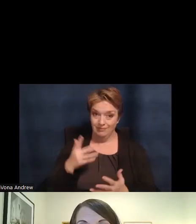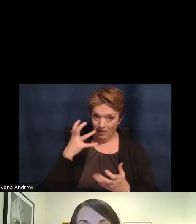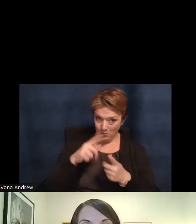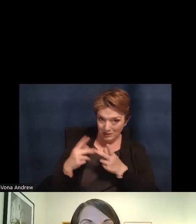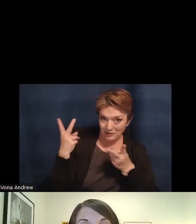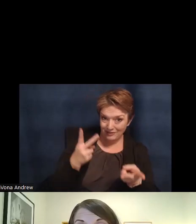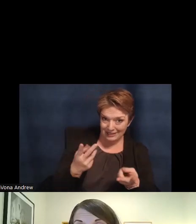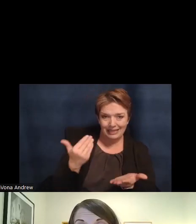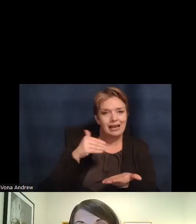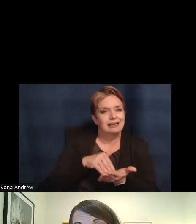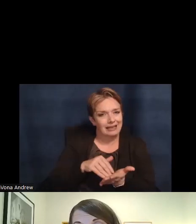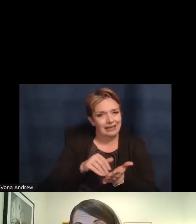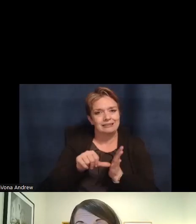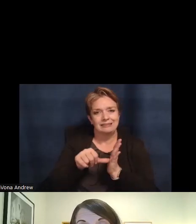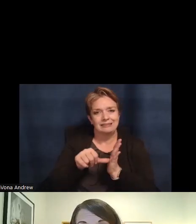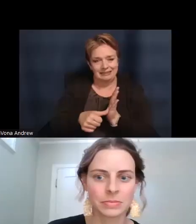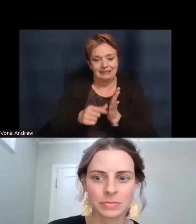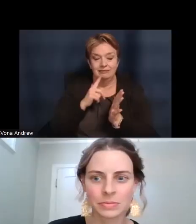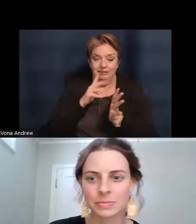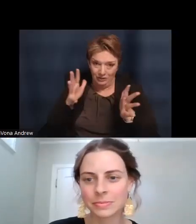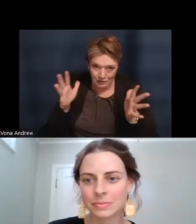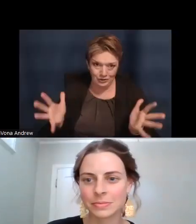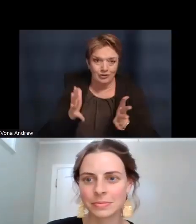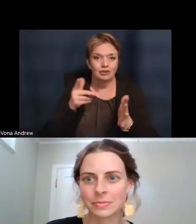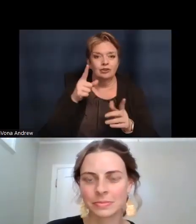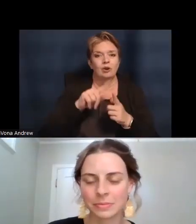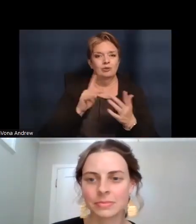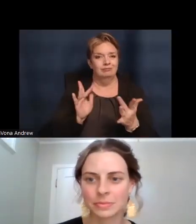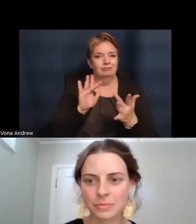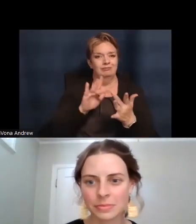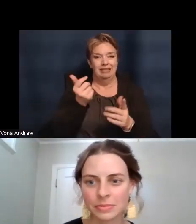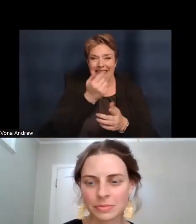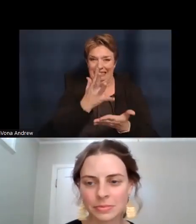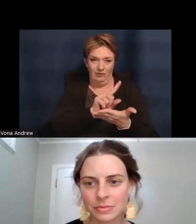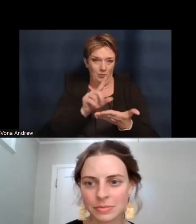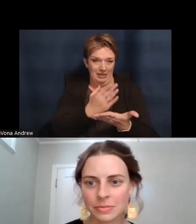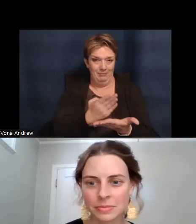that we really encourage you to call several weeks in advance to make your reservation.